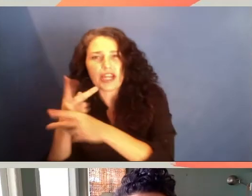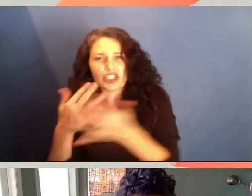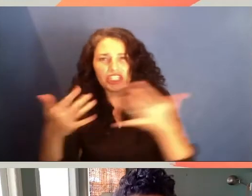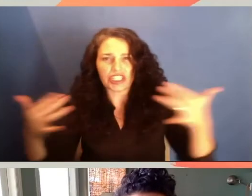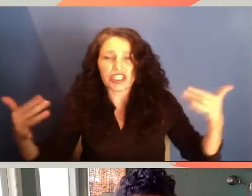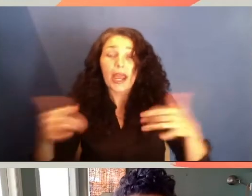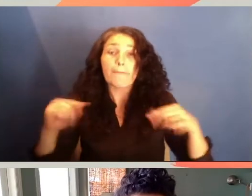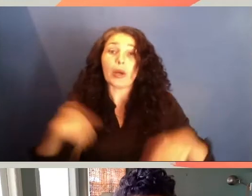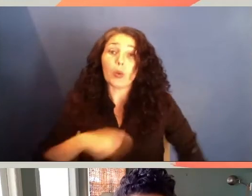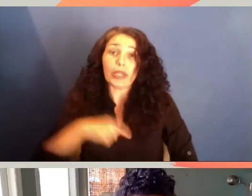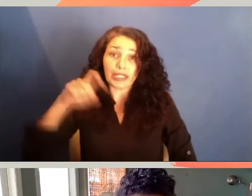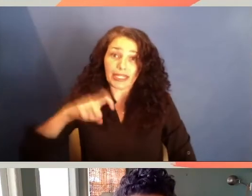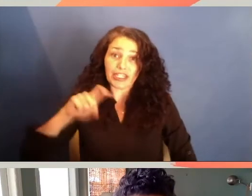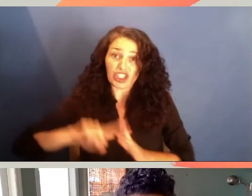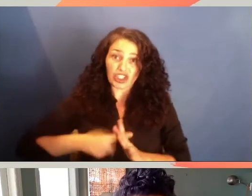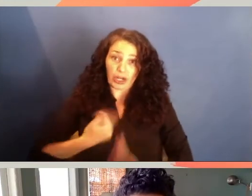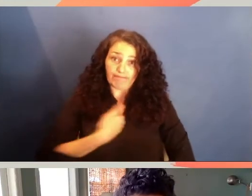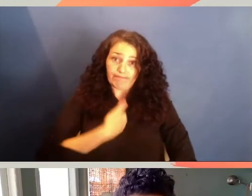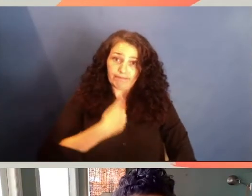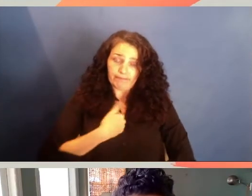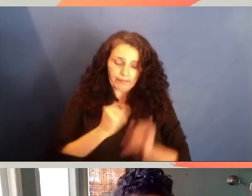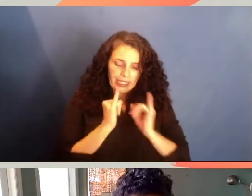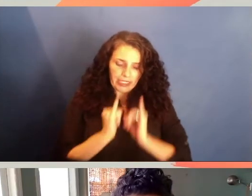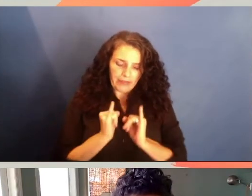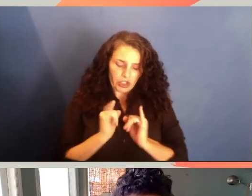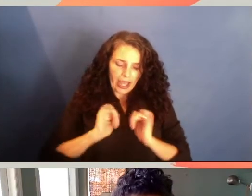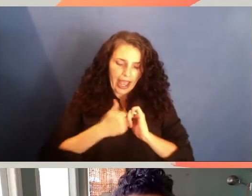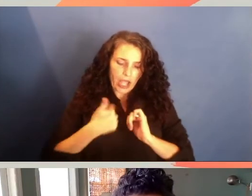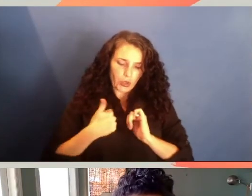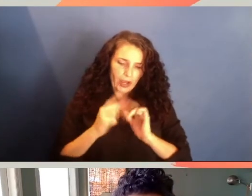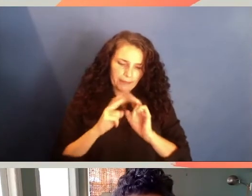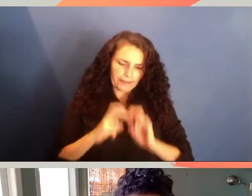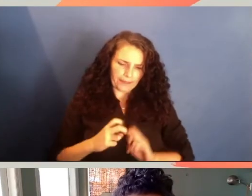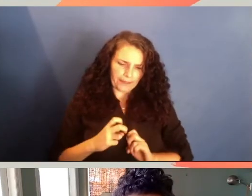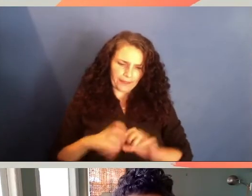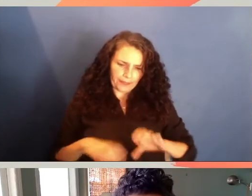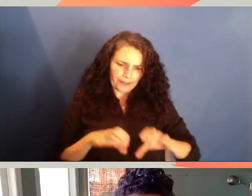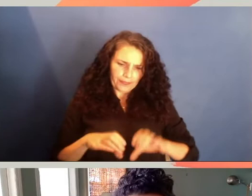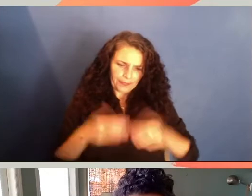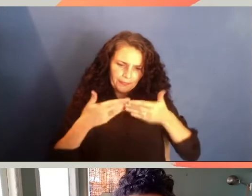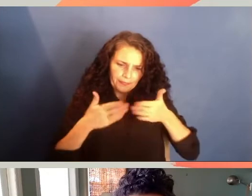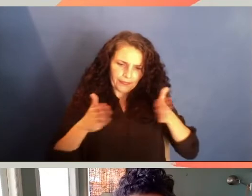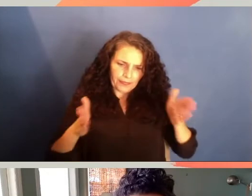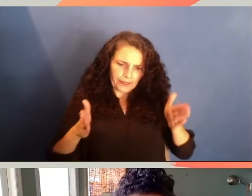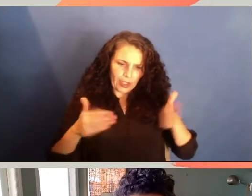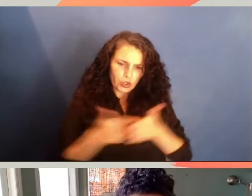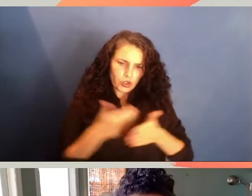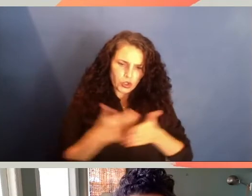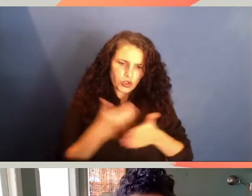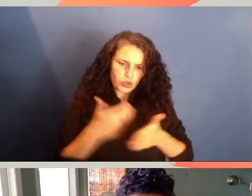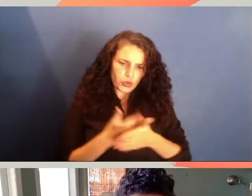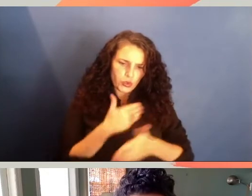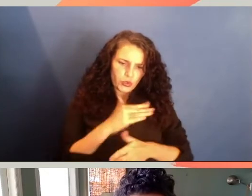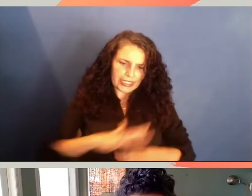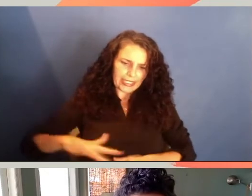How do I make myself over so that I can open up this new spacing, a creation for myself